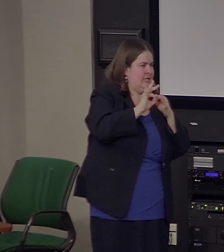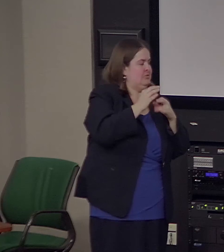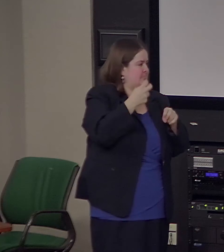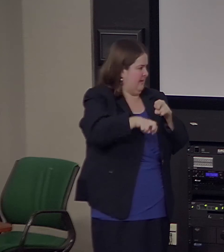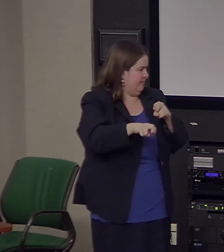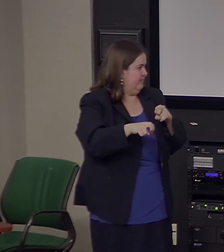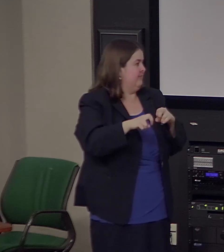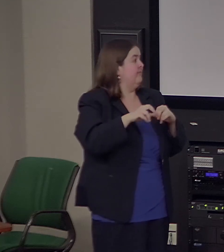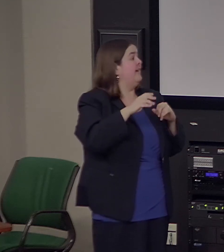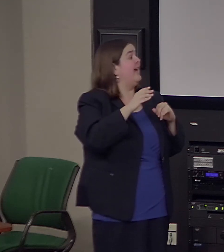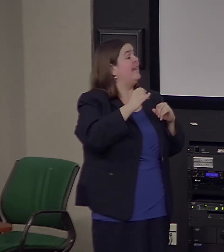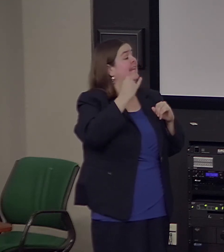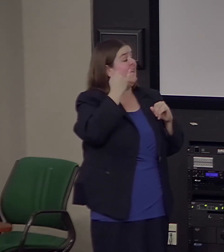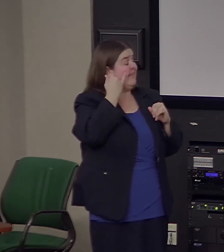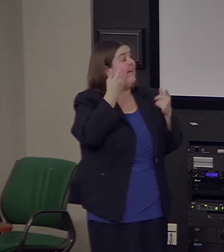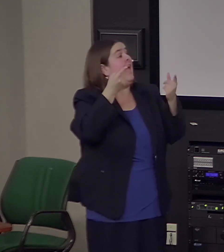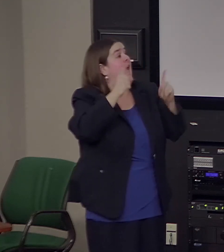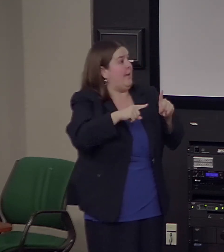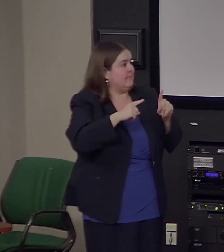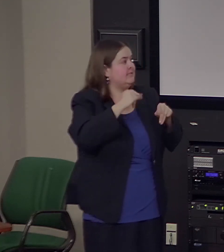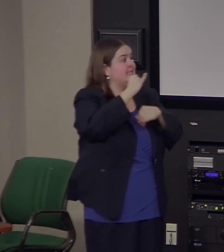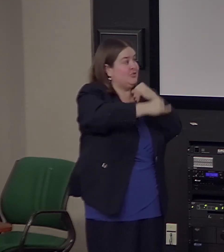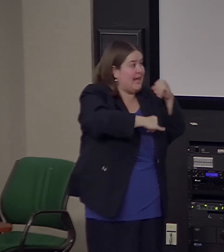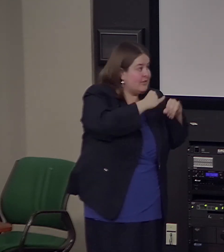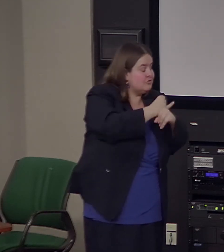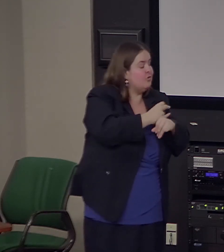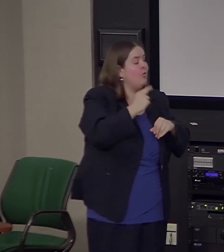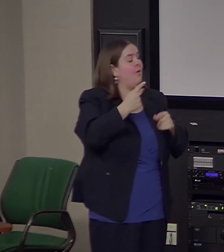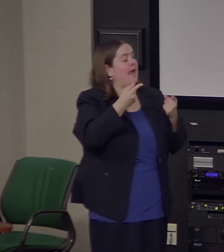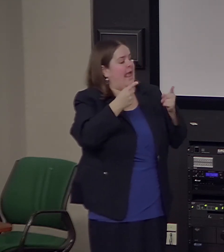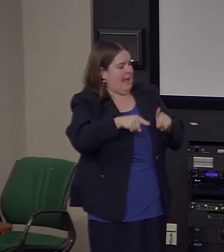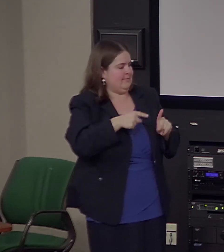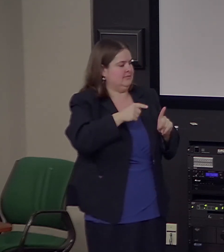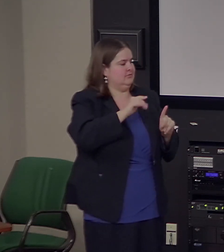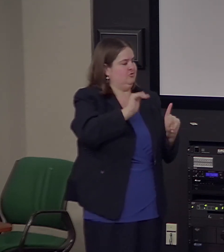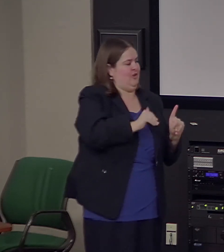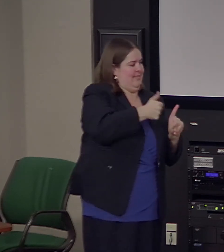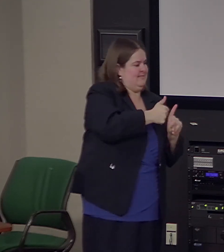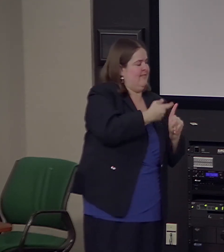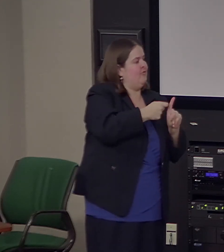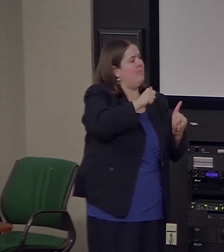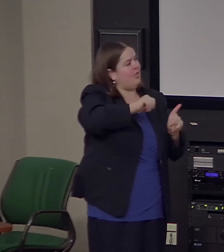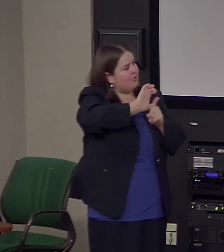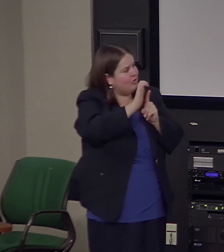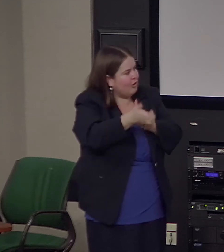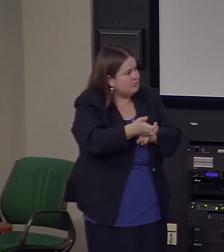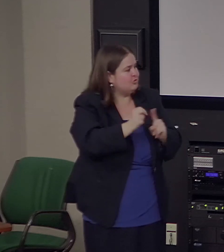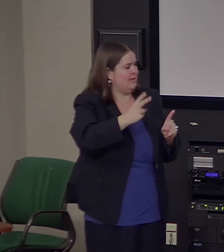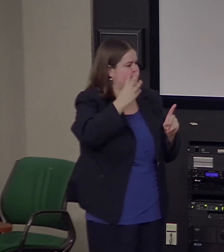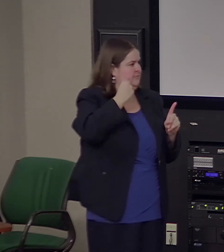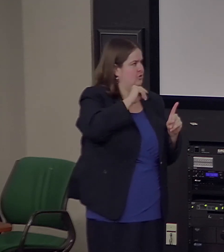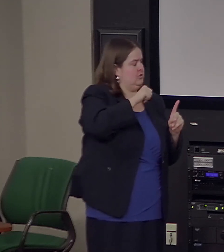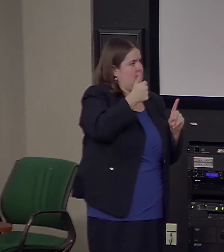that child comes from a different culture and when that child has experienced different forms of adversity.